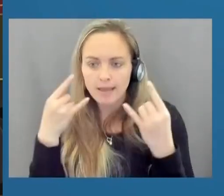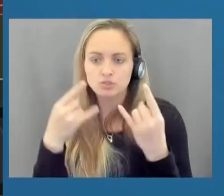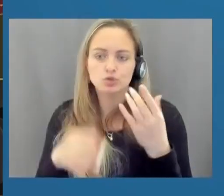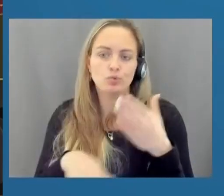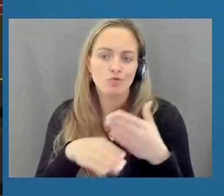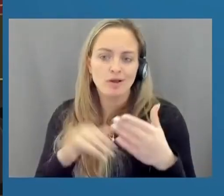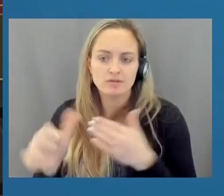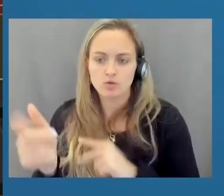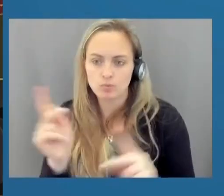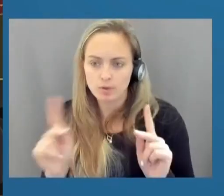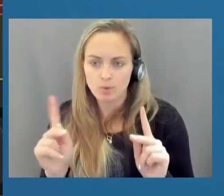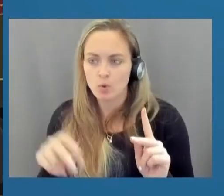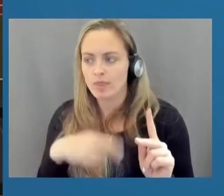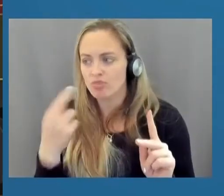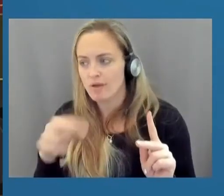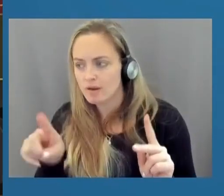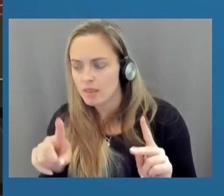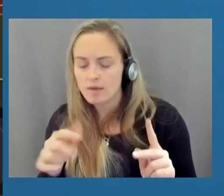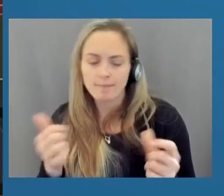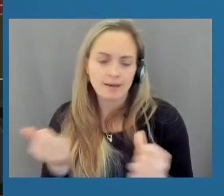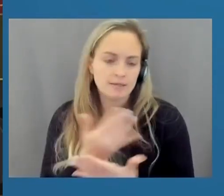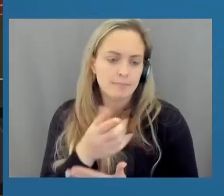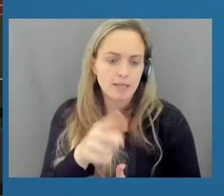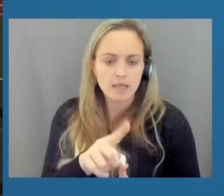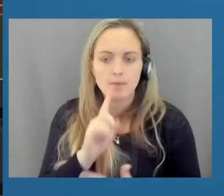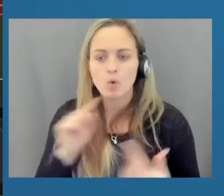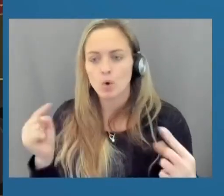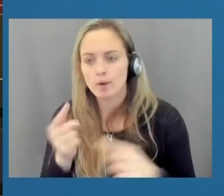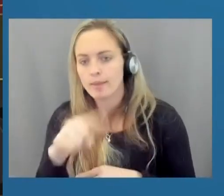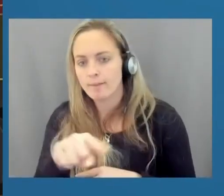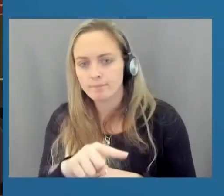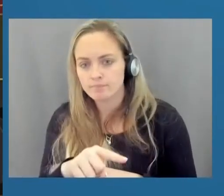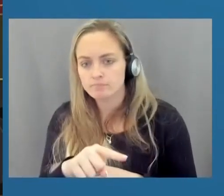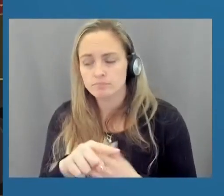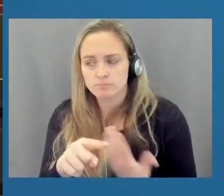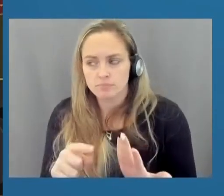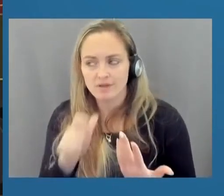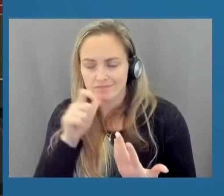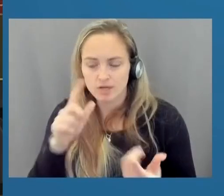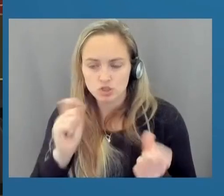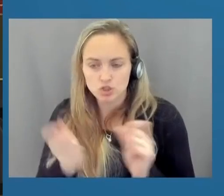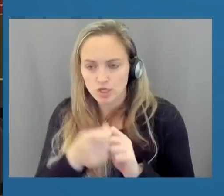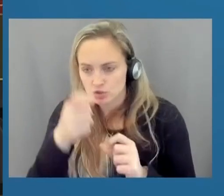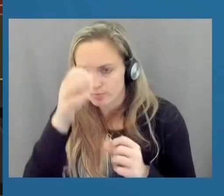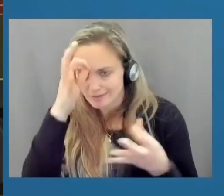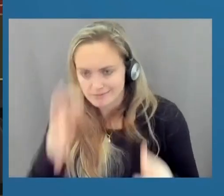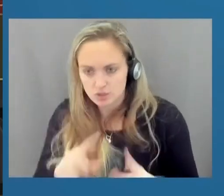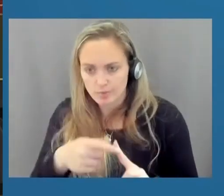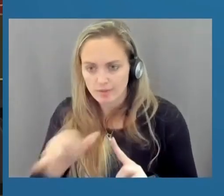and threaten them and be intimidating or to harm them. That position has not changed regardless of who the occupant of the White House is.